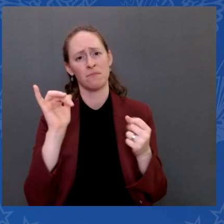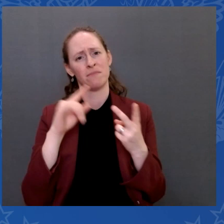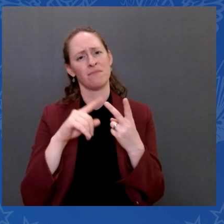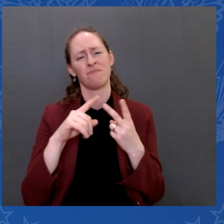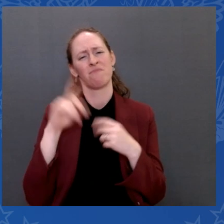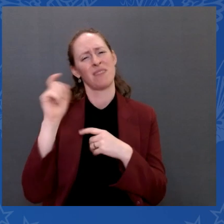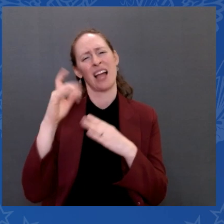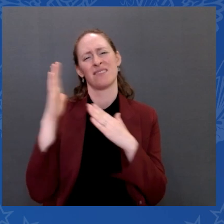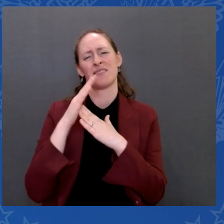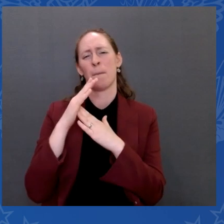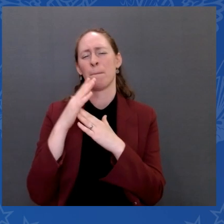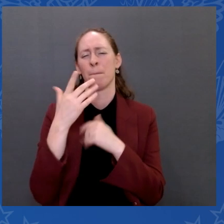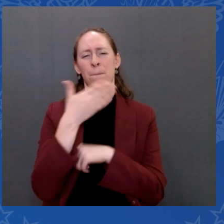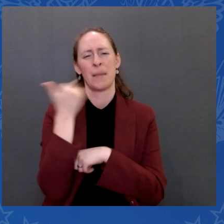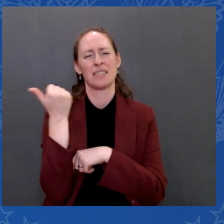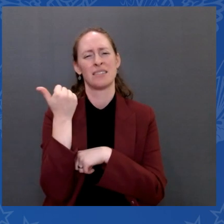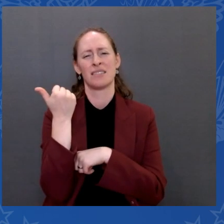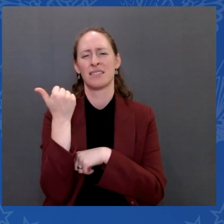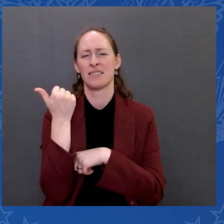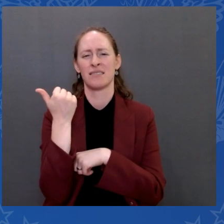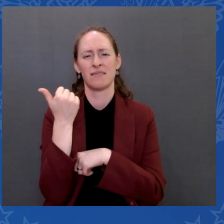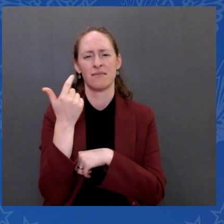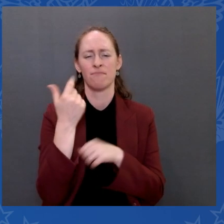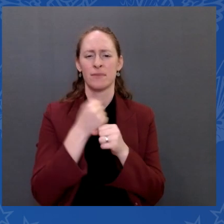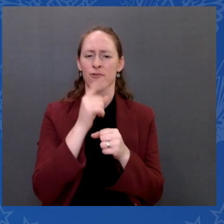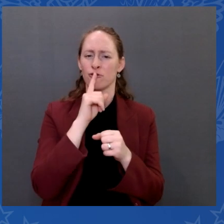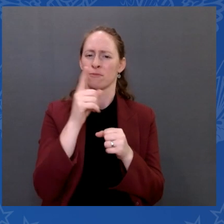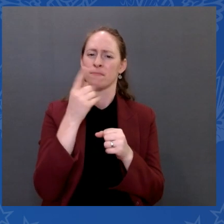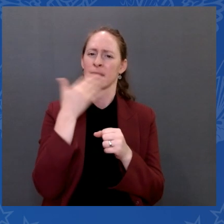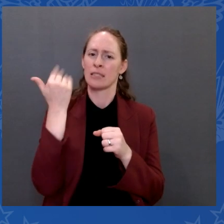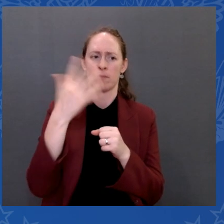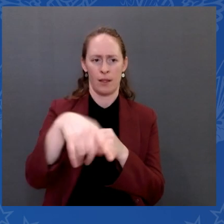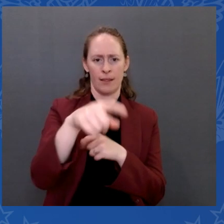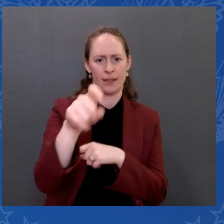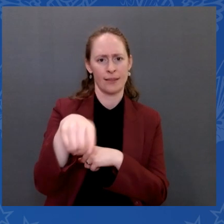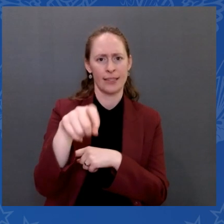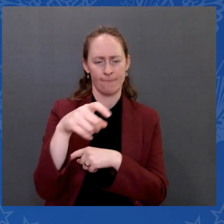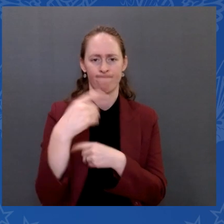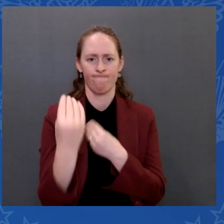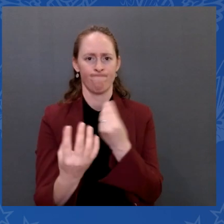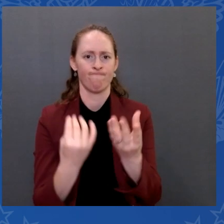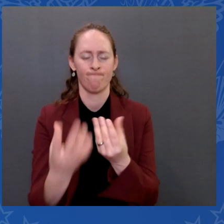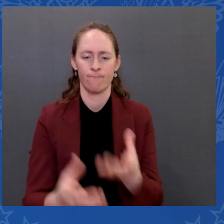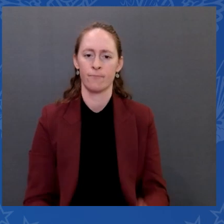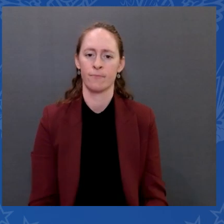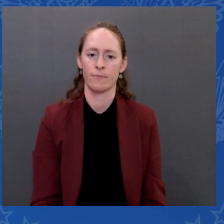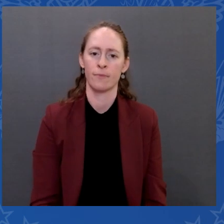Mr. Deese: Jake. Mr. Sullivan: Thanks, Brian. And thanks to both Jim and Kath, who I think have really summed up the case very powerfully.